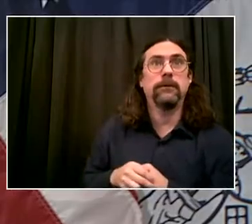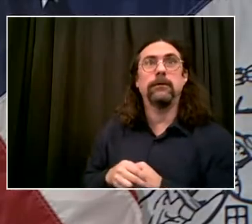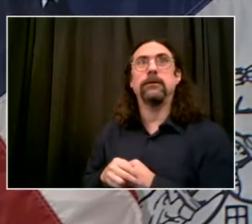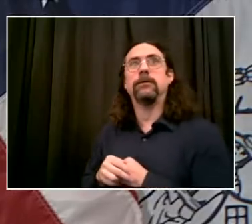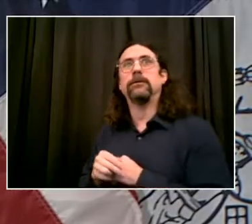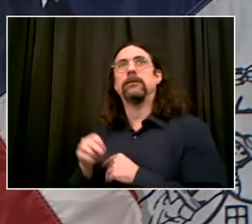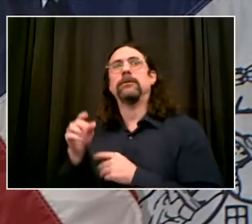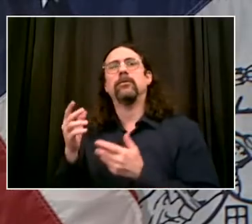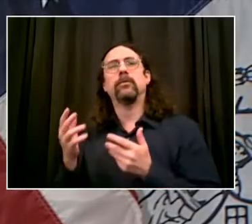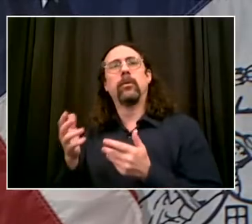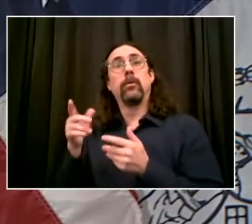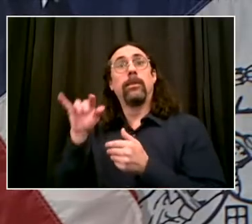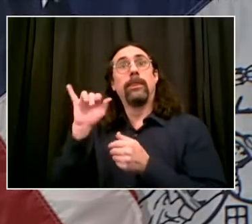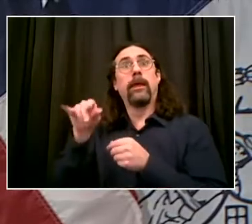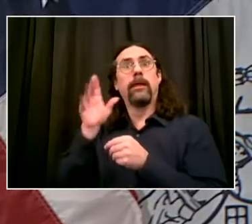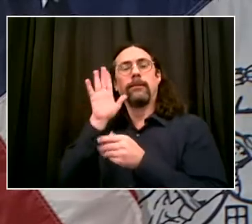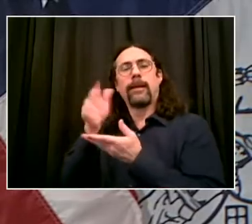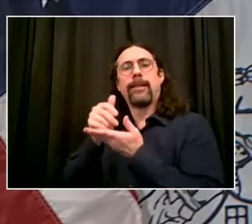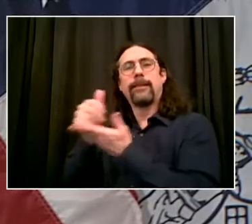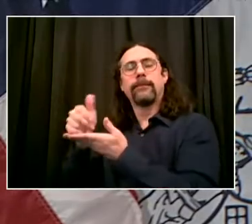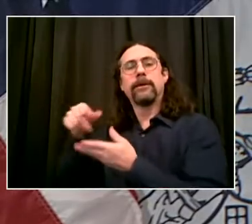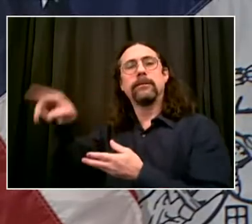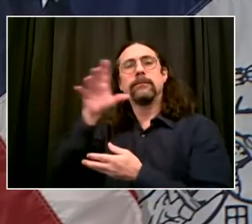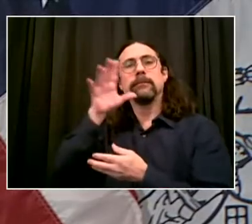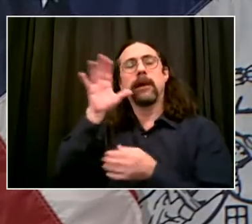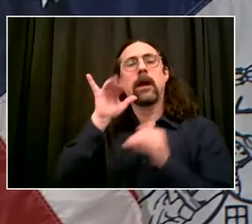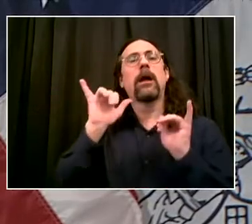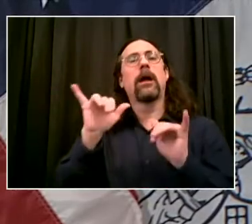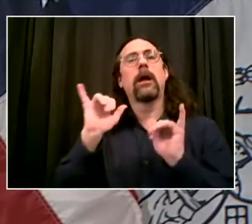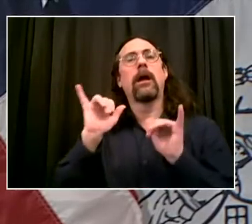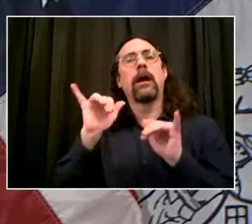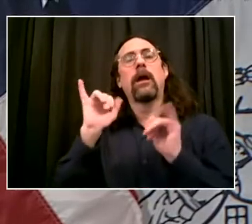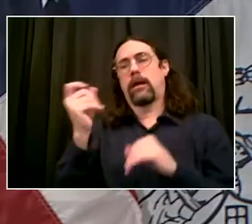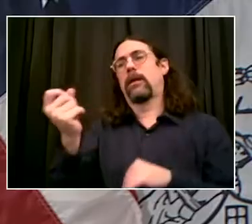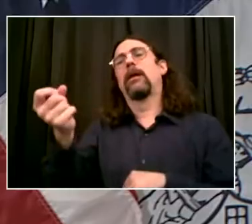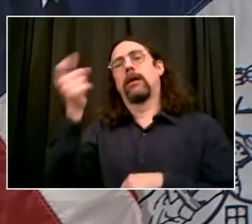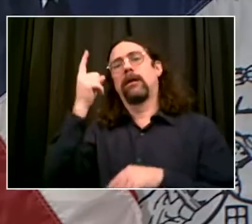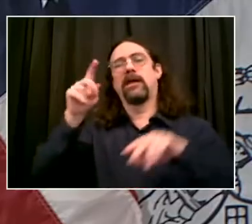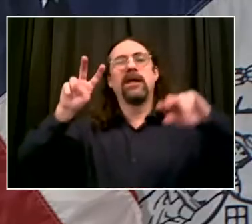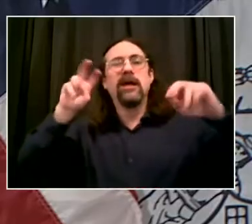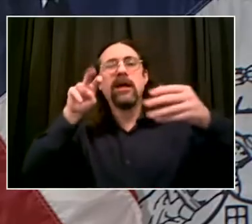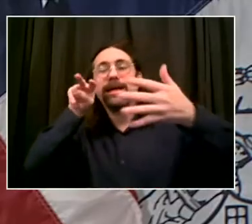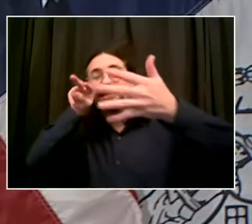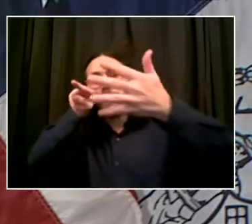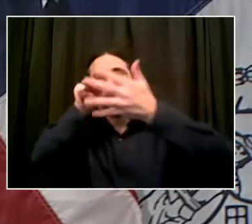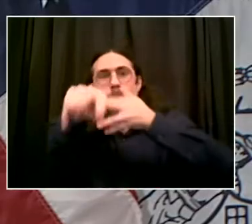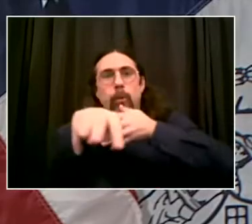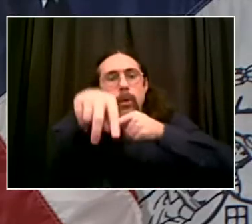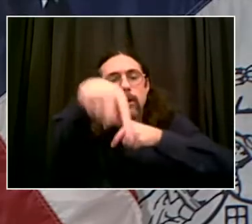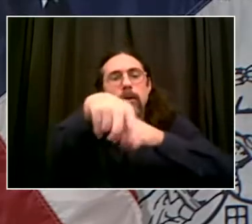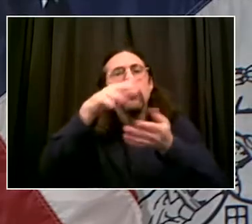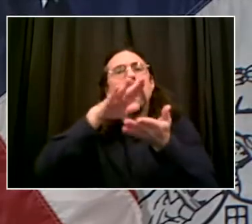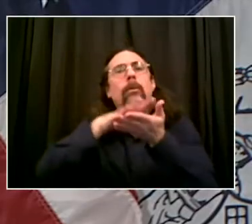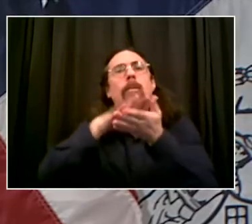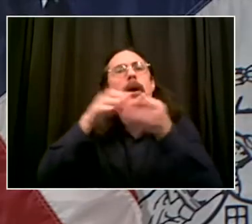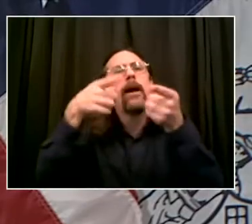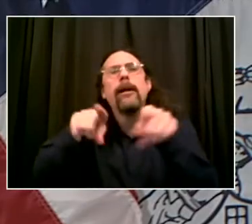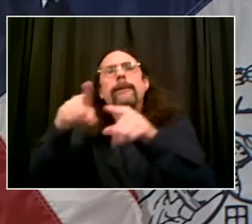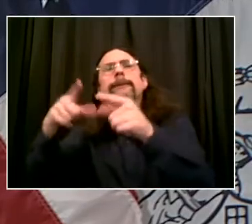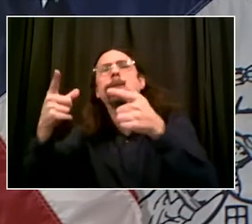COLLEAGUES AND HELP THE TEACHERREXS PAPAD N WHAT HAPPENS RDUING THE